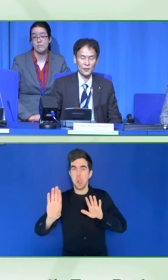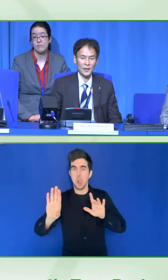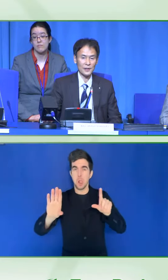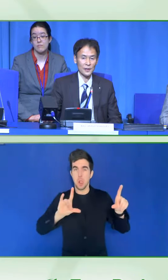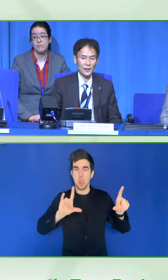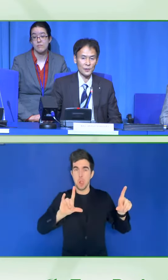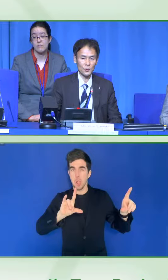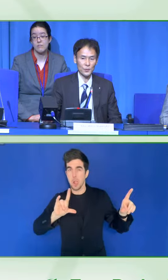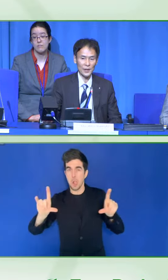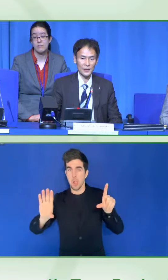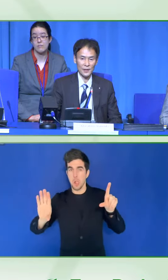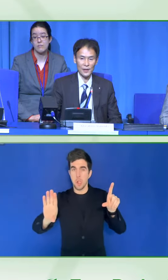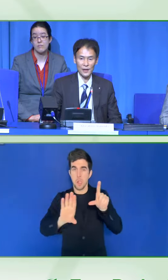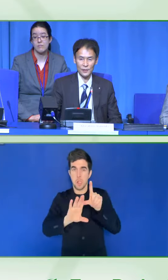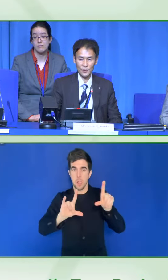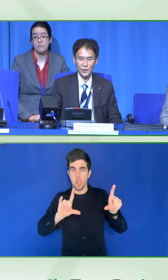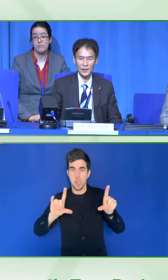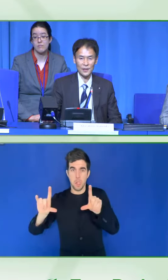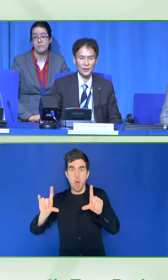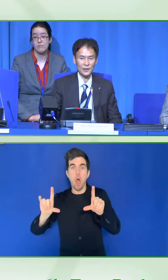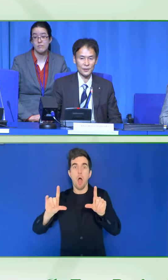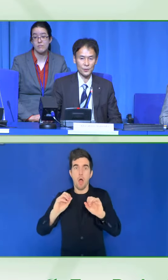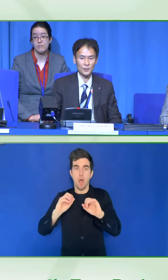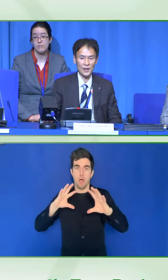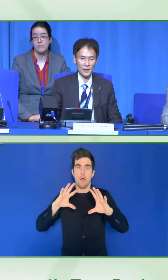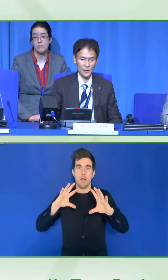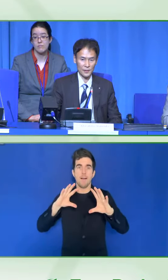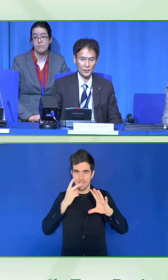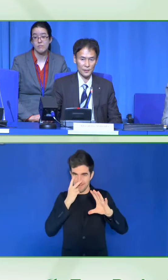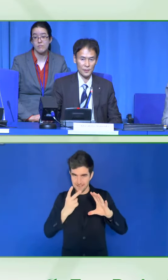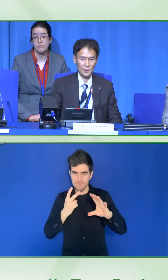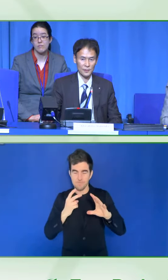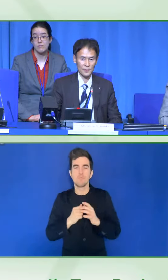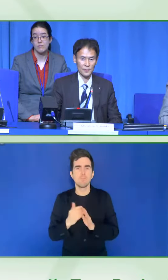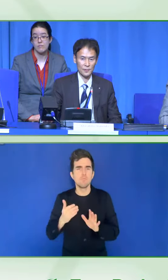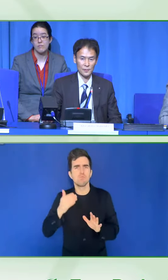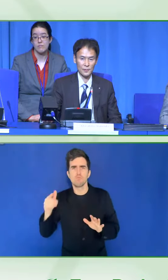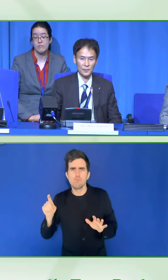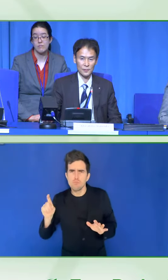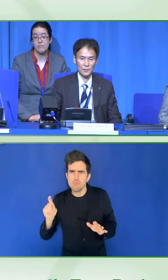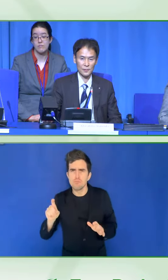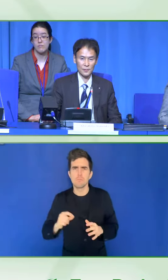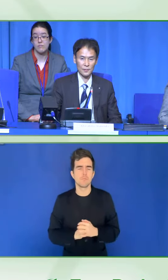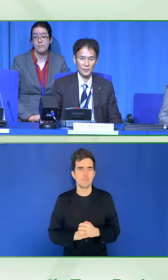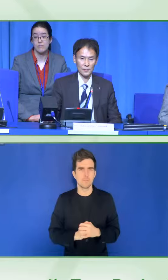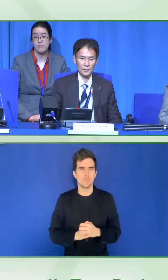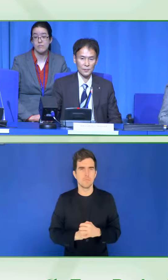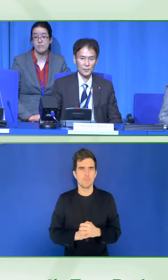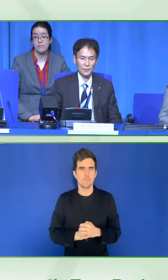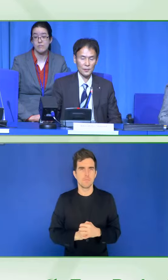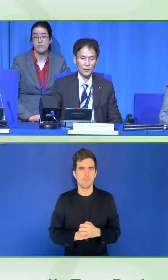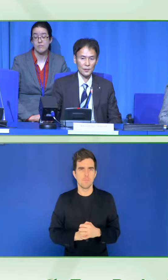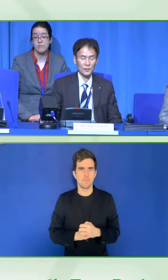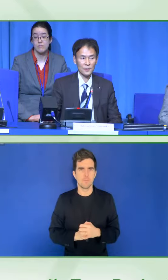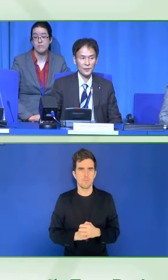The download has exceeded 70,000.